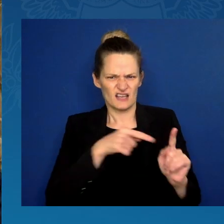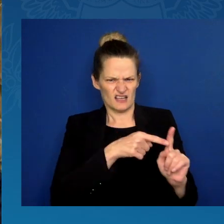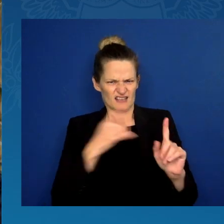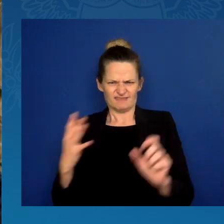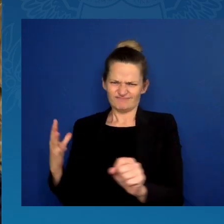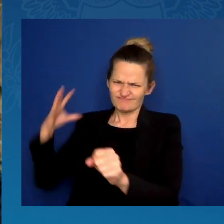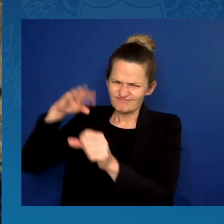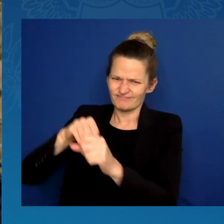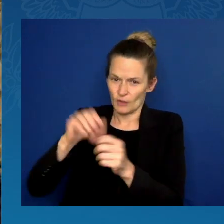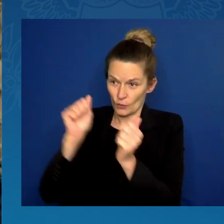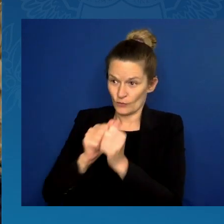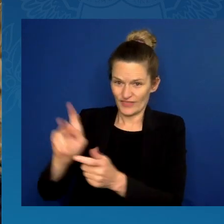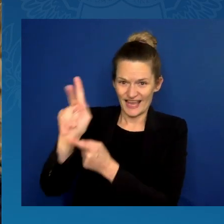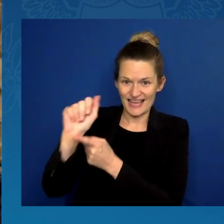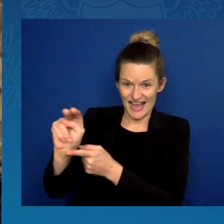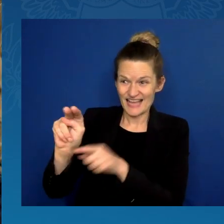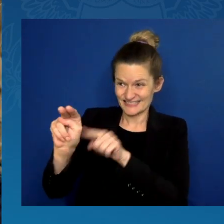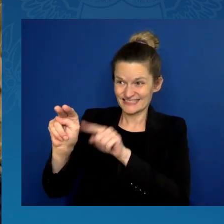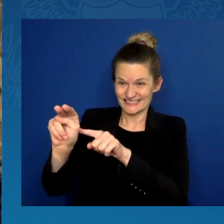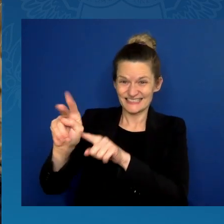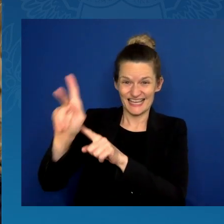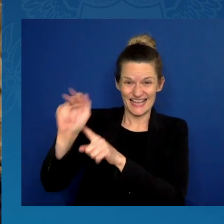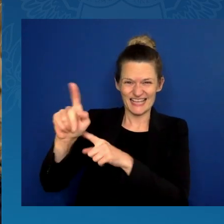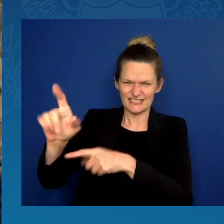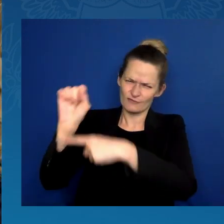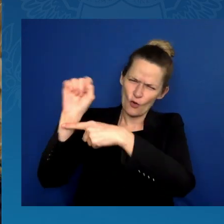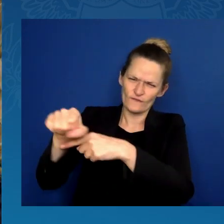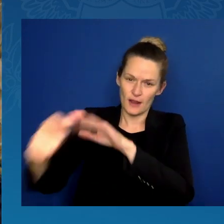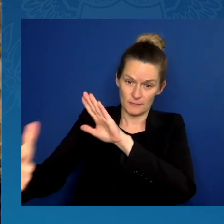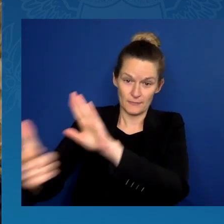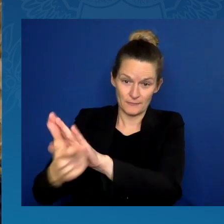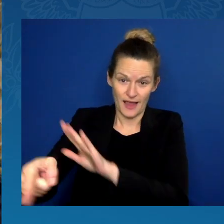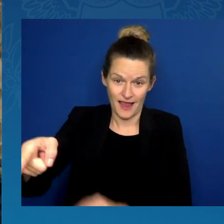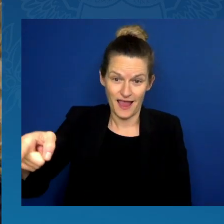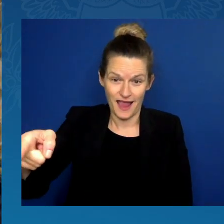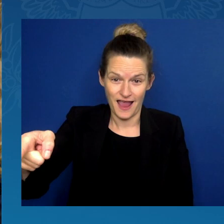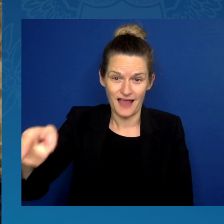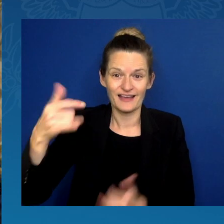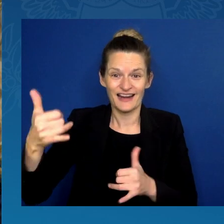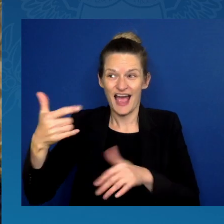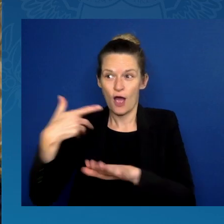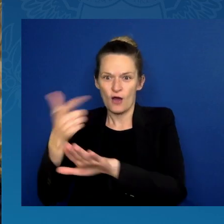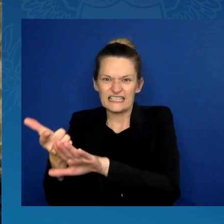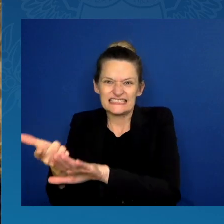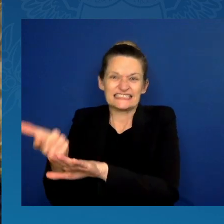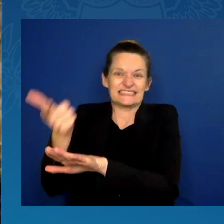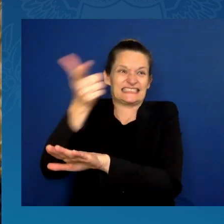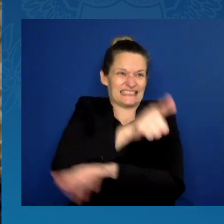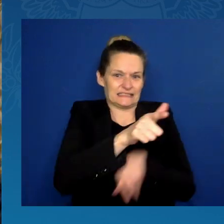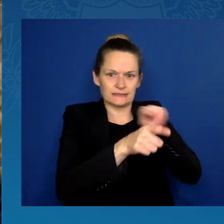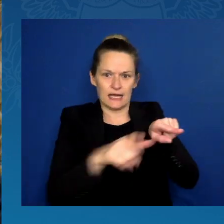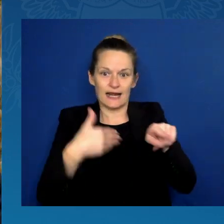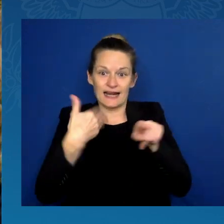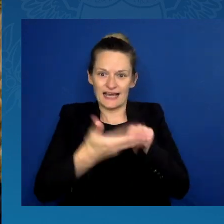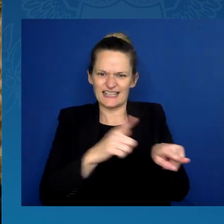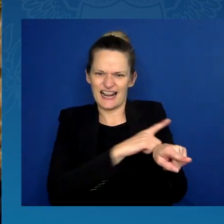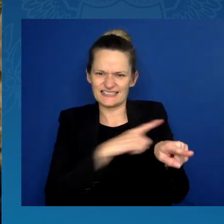and sending a message to the next legislature that Kansans want to preserve their rights to make health care decisions.